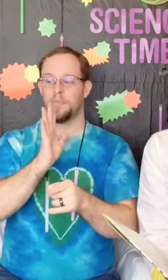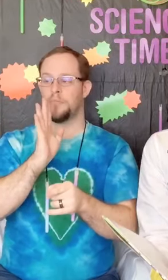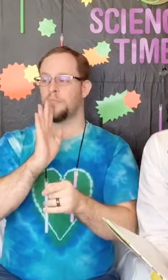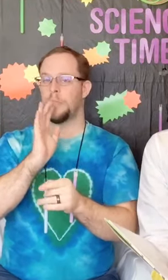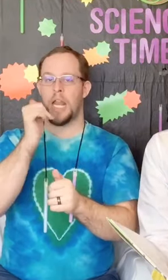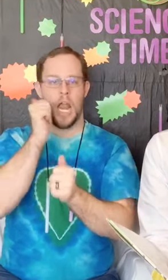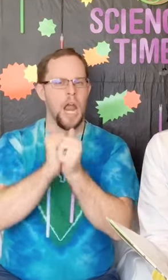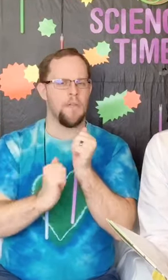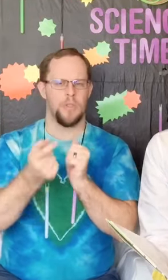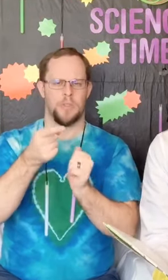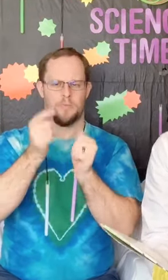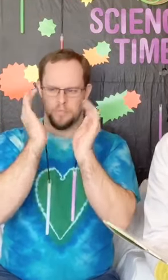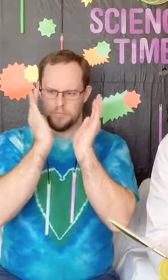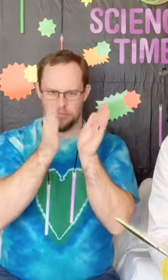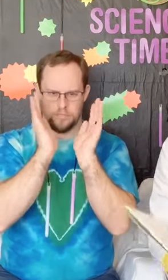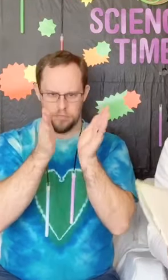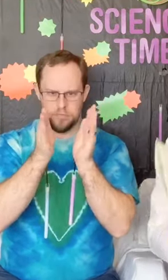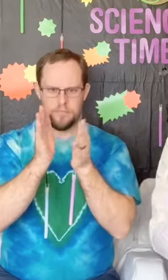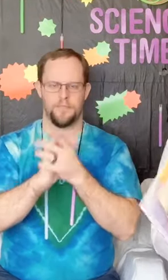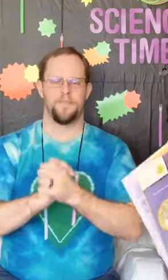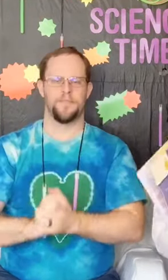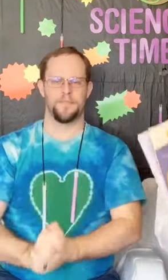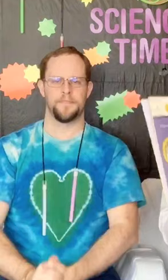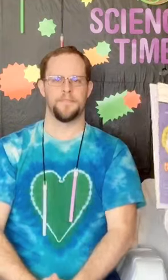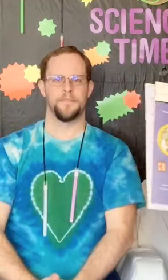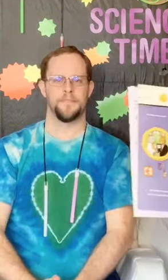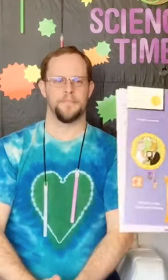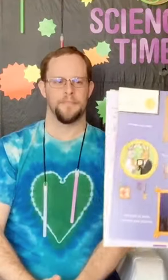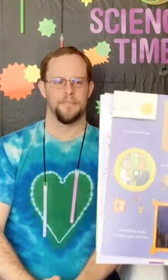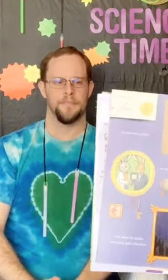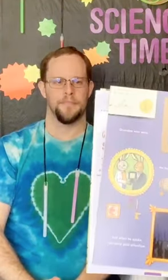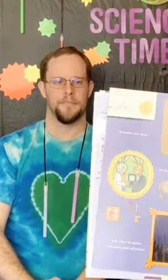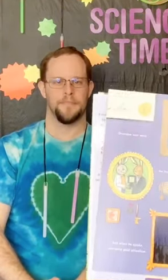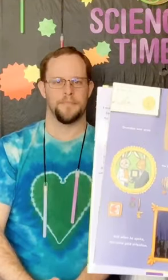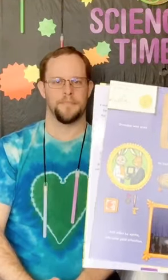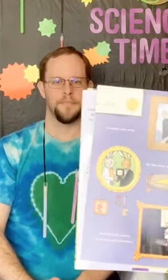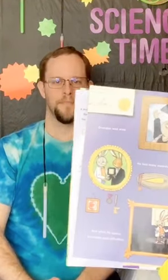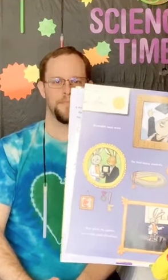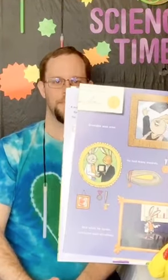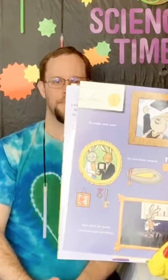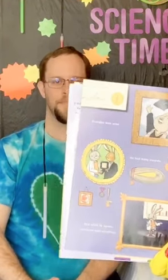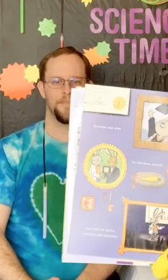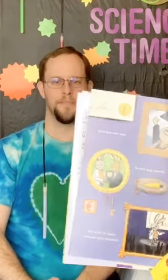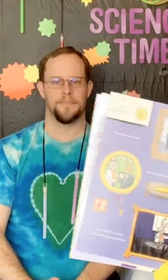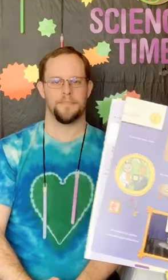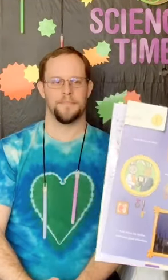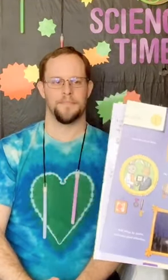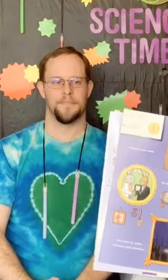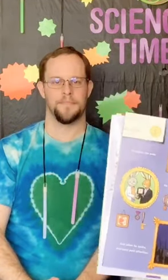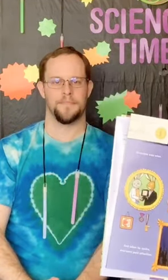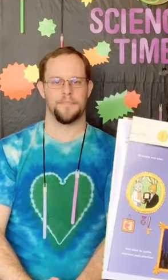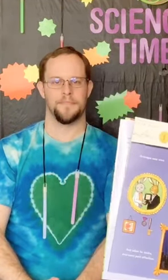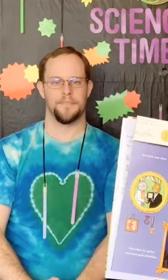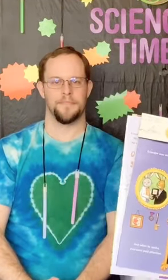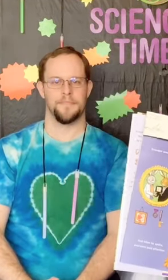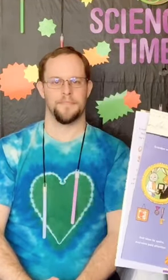everyone paid attention. So, there we go, there's Grandpa. He has awards, he's very